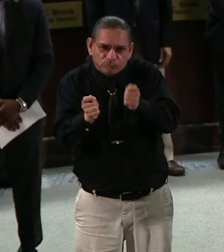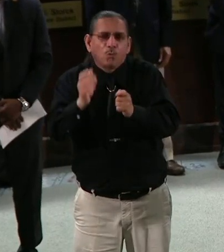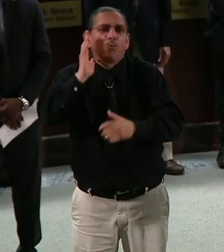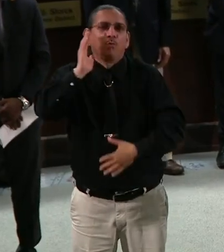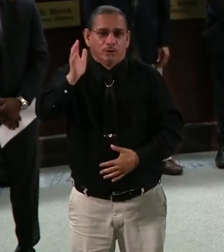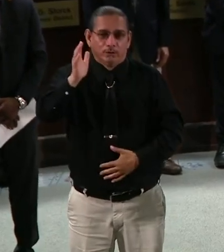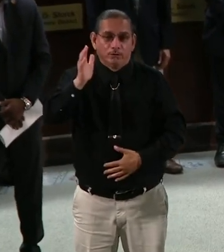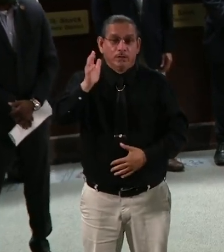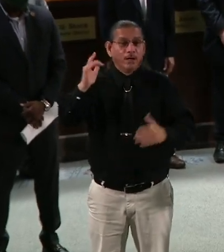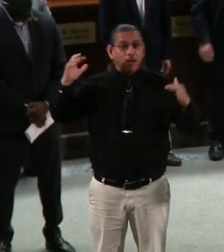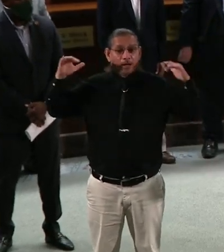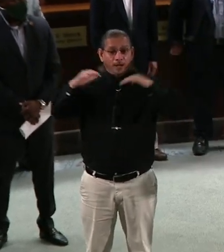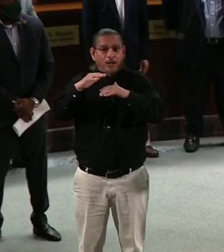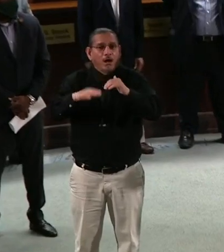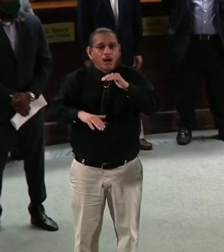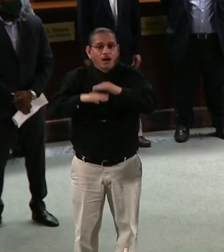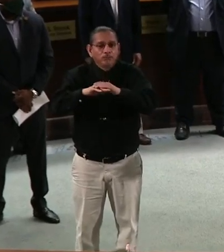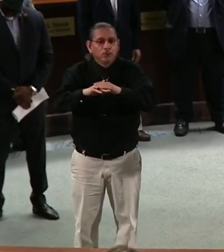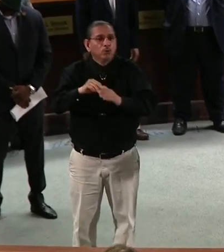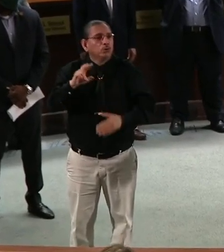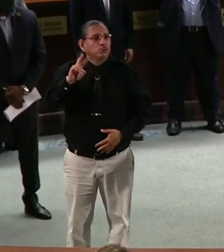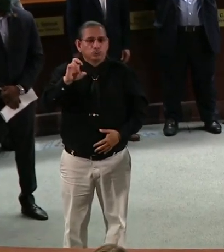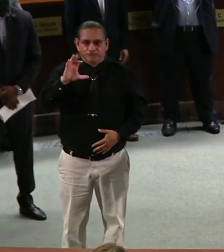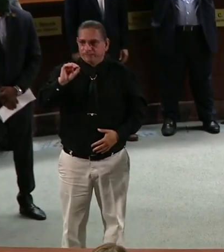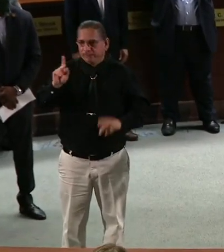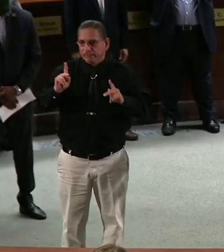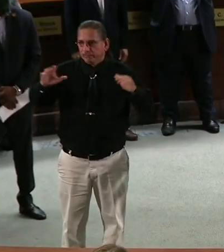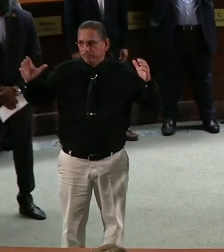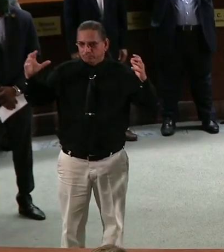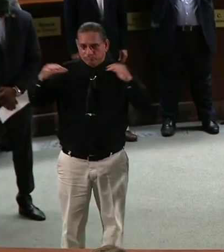SOCIAL GATHERINGS MAY INCLUDE